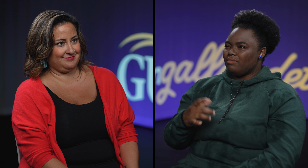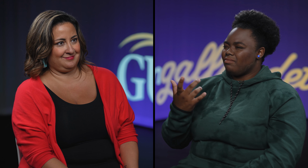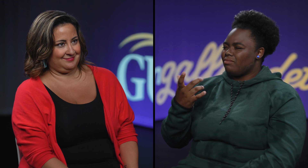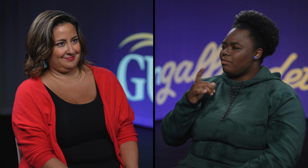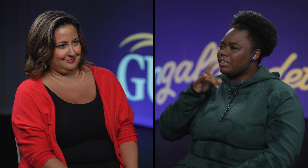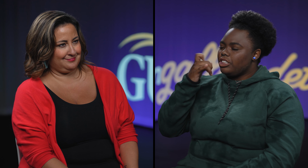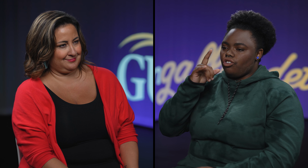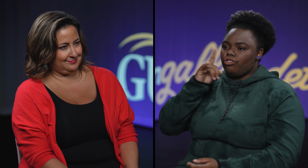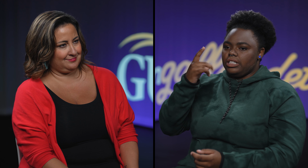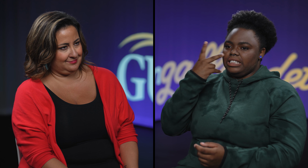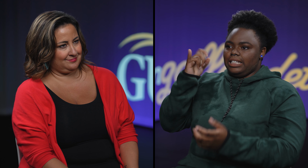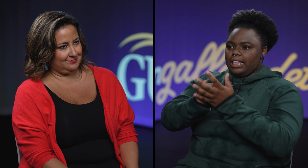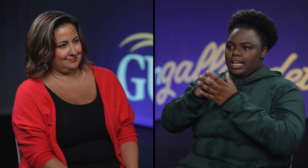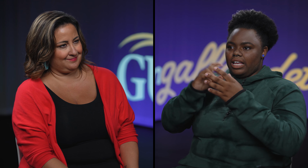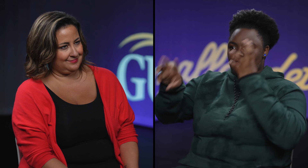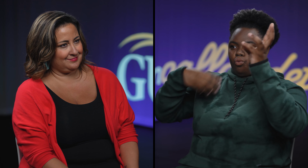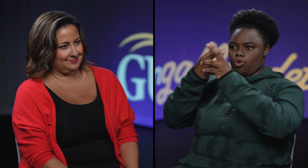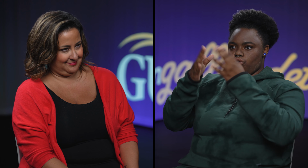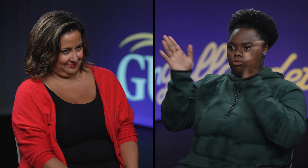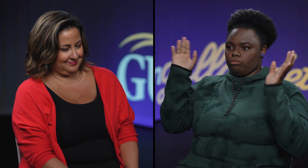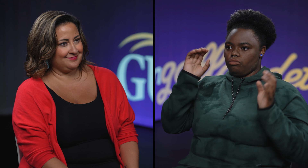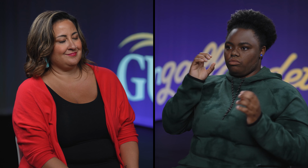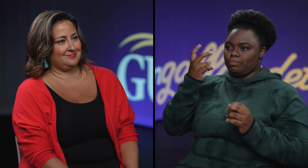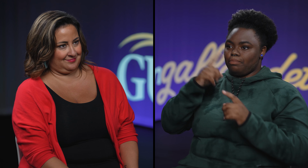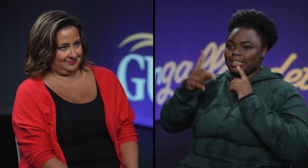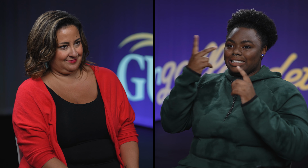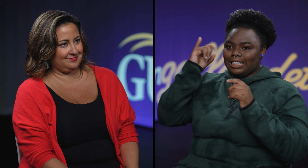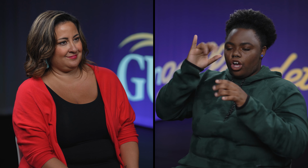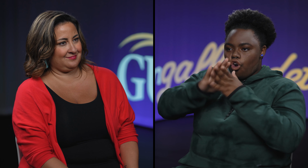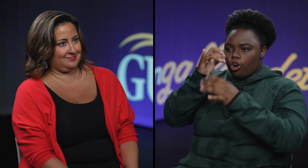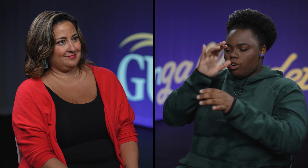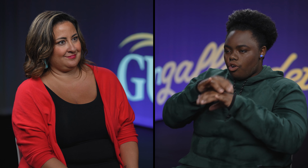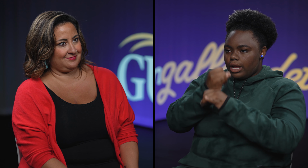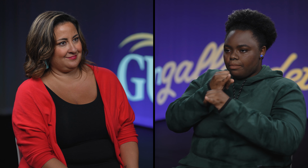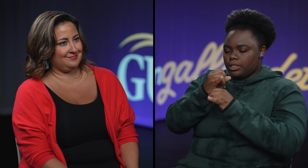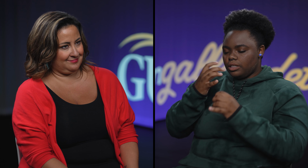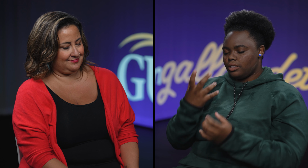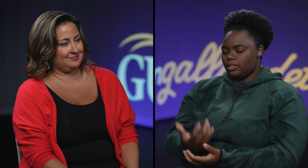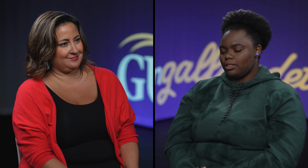You don’t really see that in the world, but you see it here on campus.